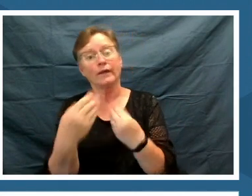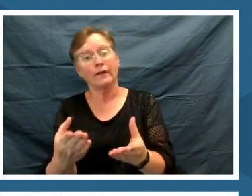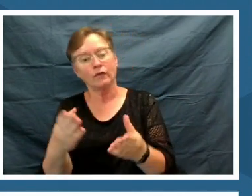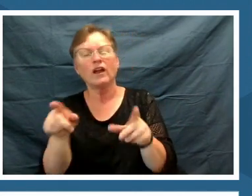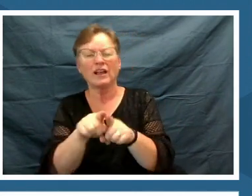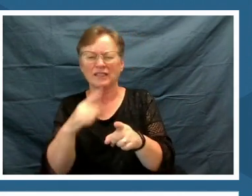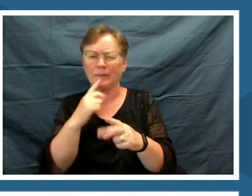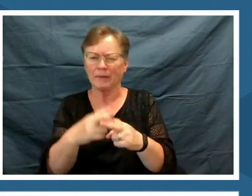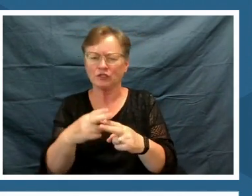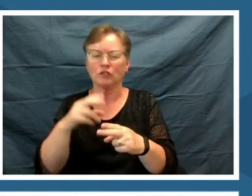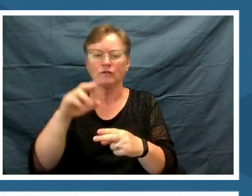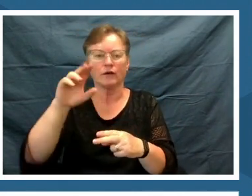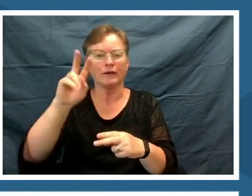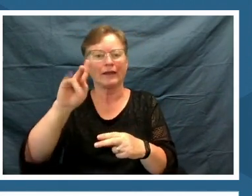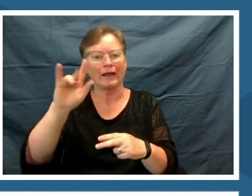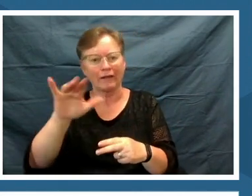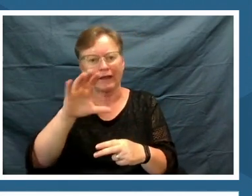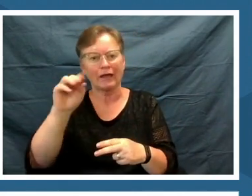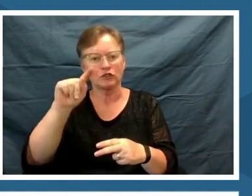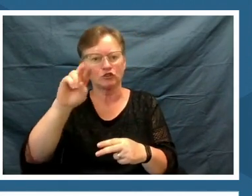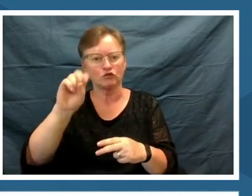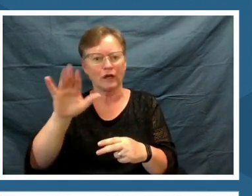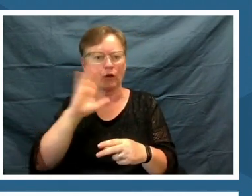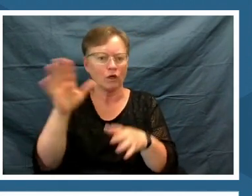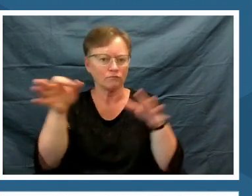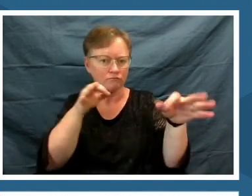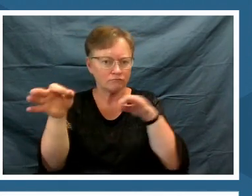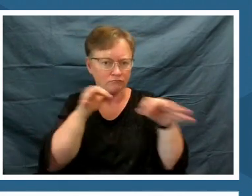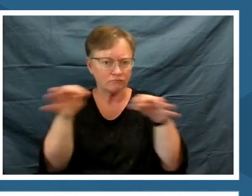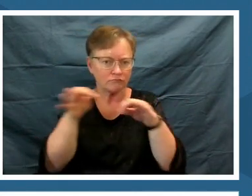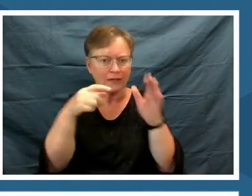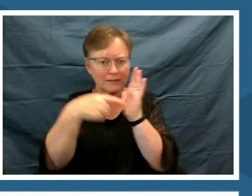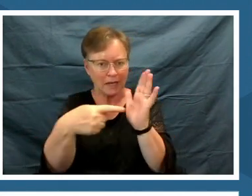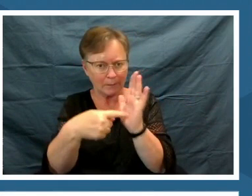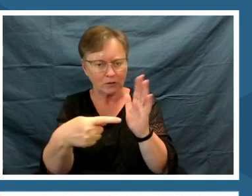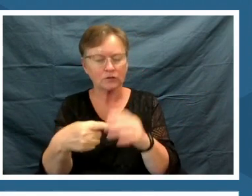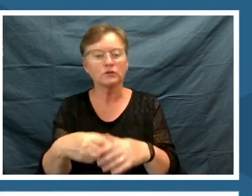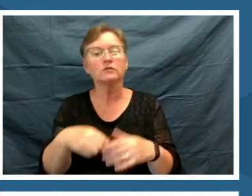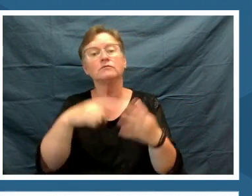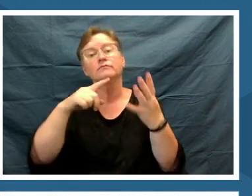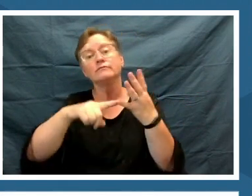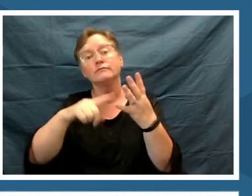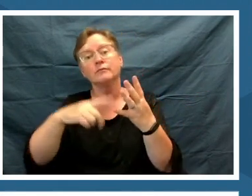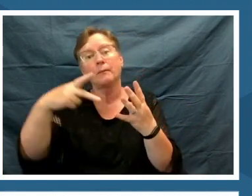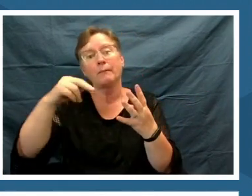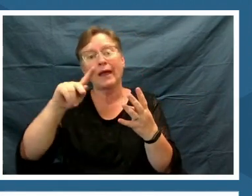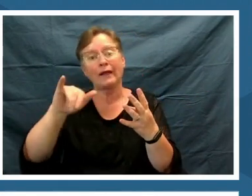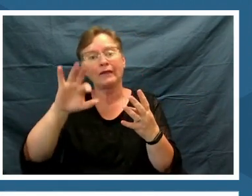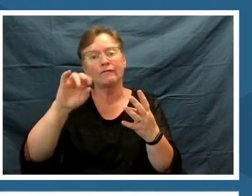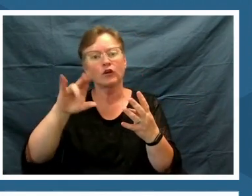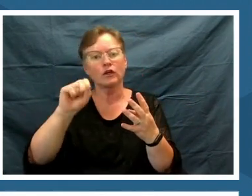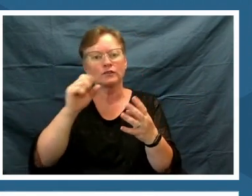convergence education patti curtis will help us with assessing